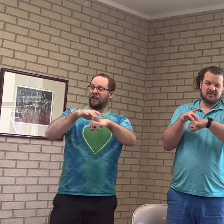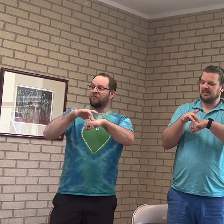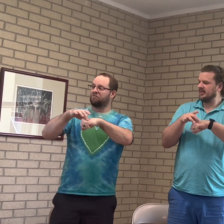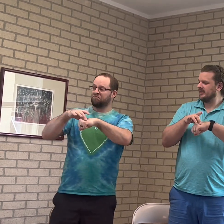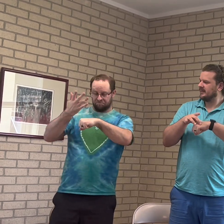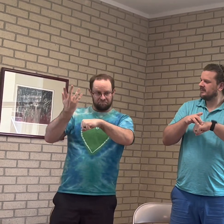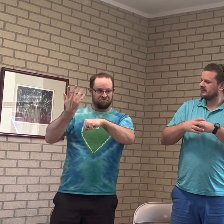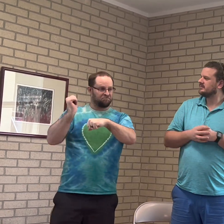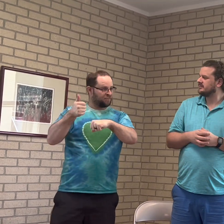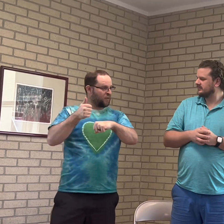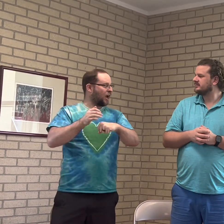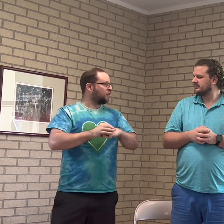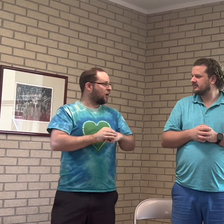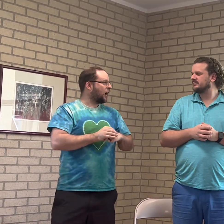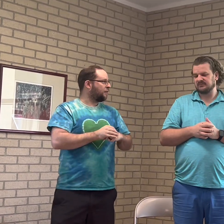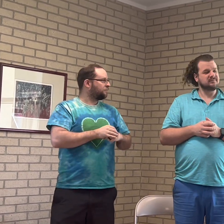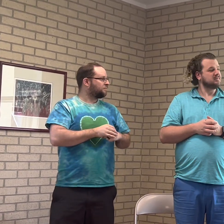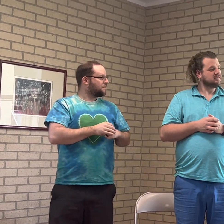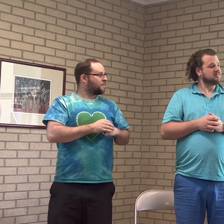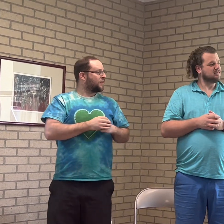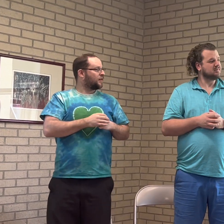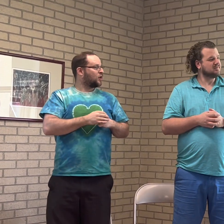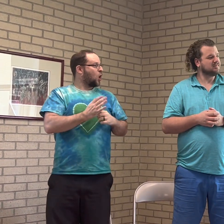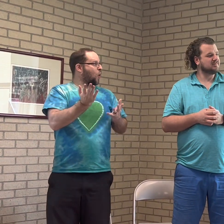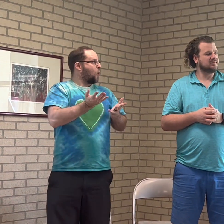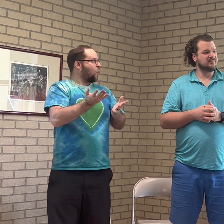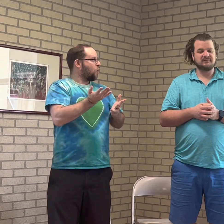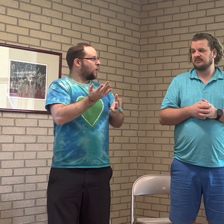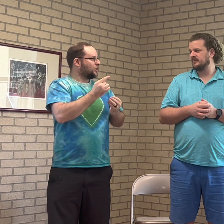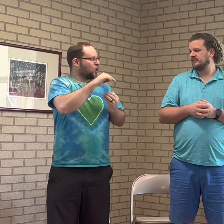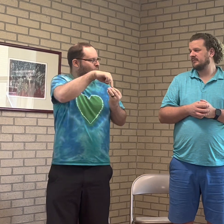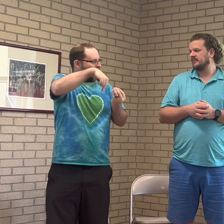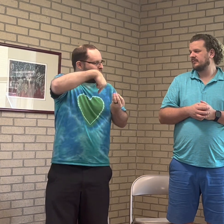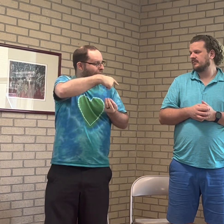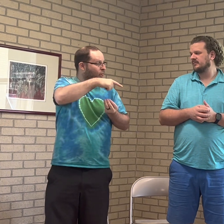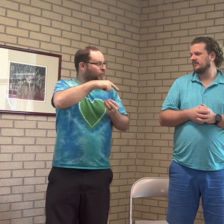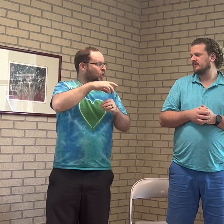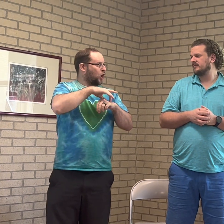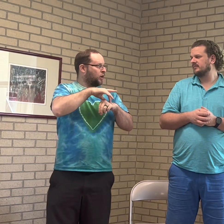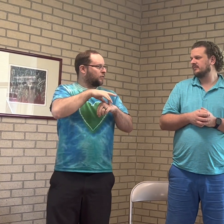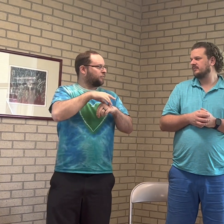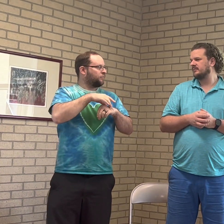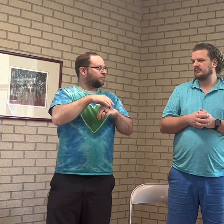Mr.Dixon: And what is around the Earth? Child: Stars!